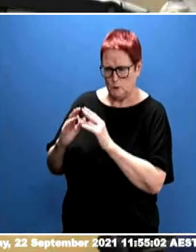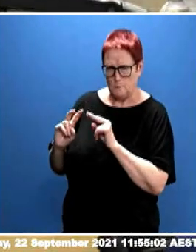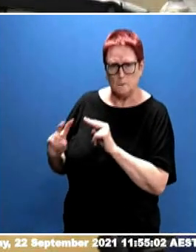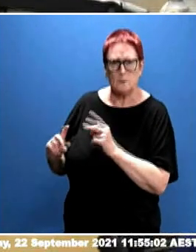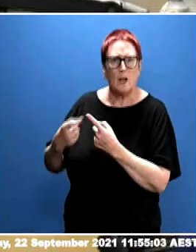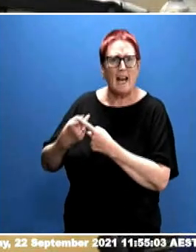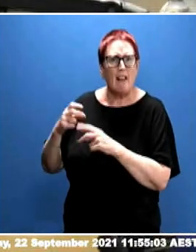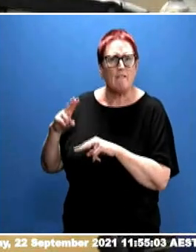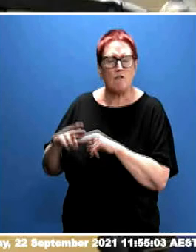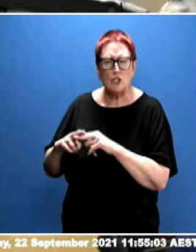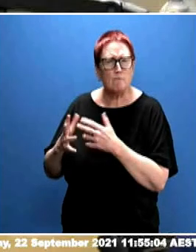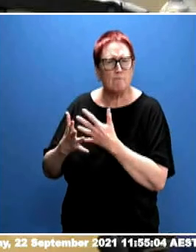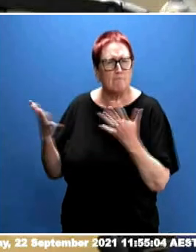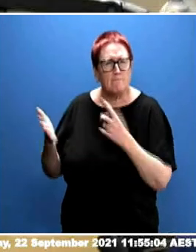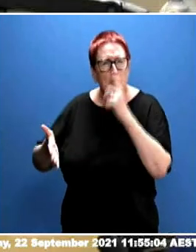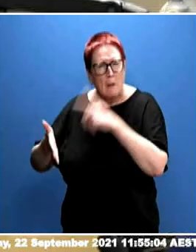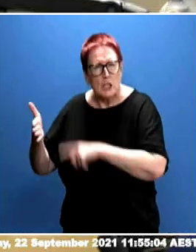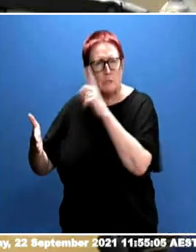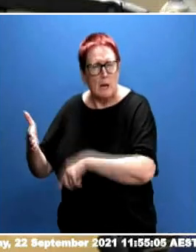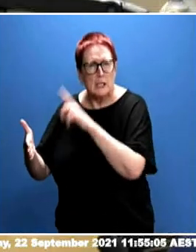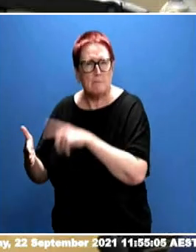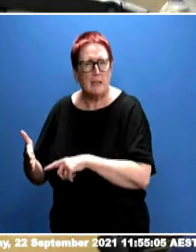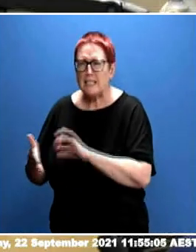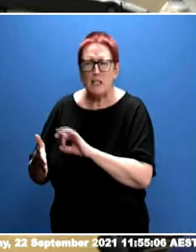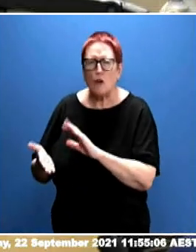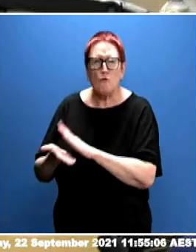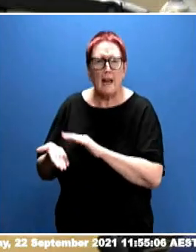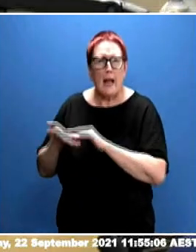and environment being punitive in nature as opposed to therapeutic.